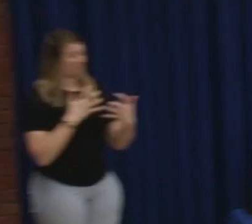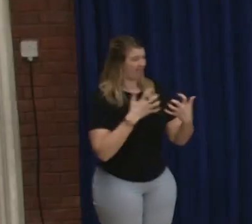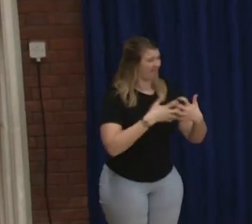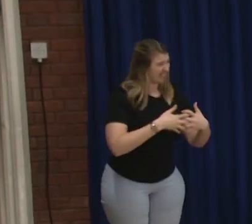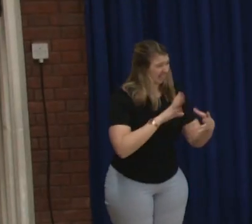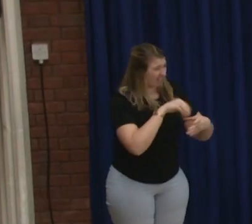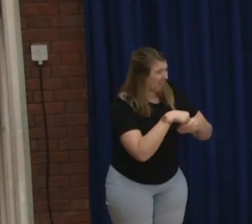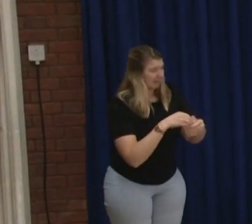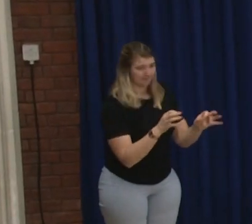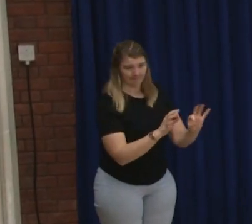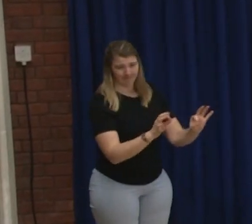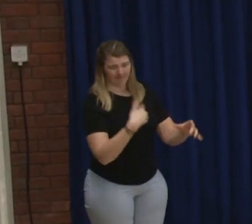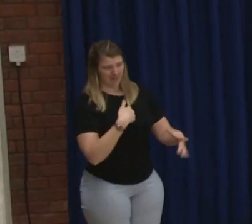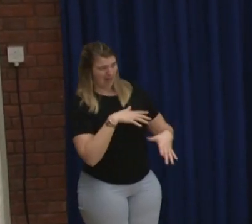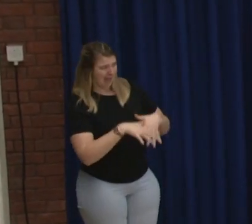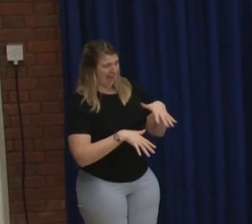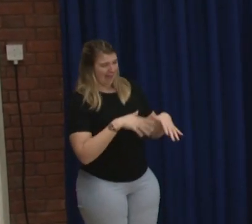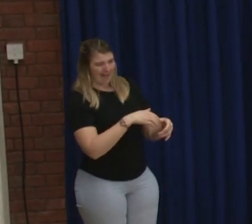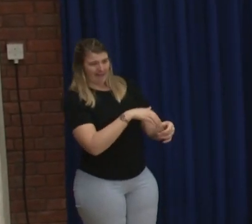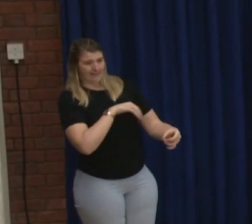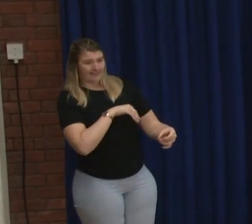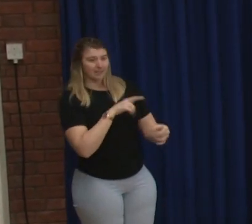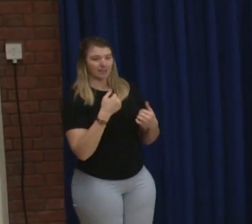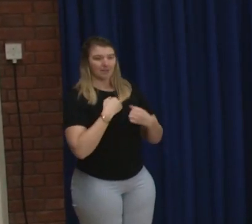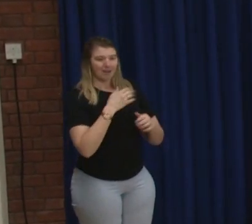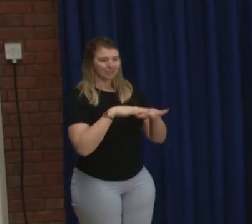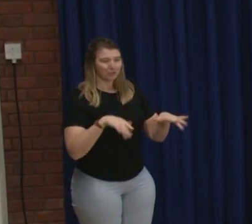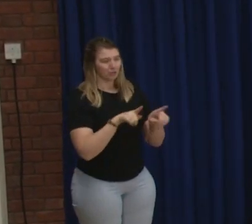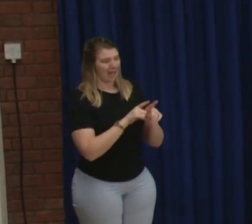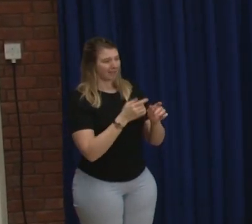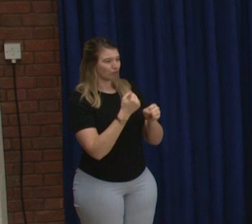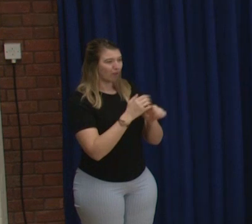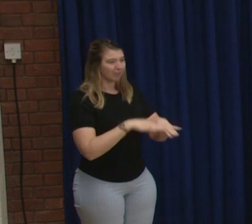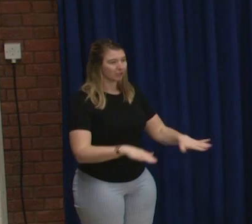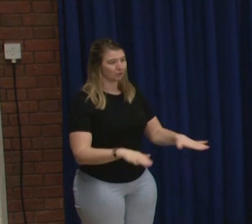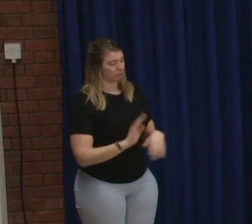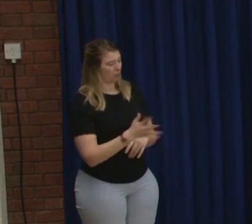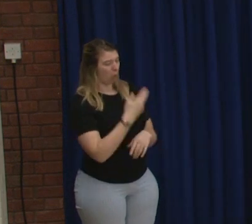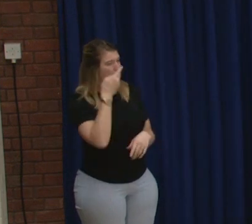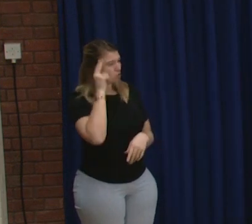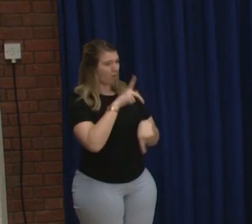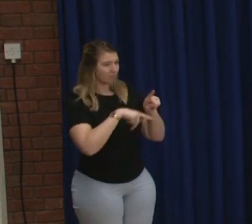children and grandchildren who are neurodivergent. I've got a son who was diagnosed with ADHD,